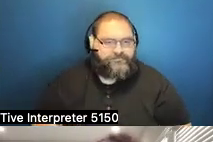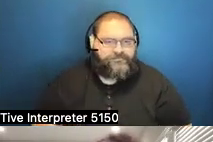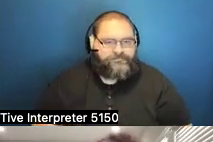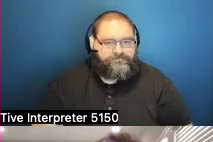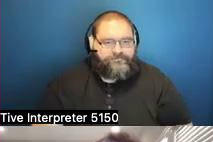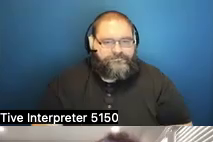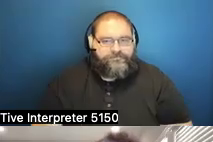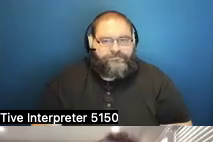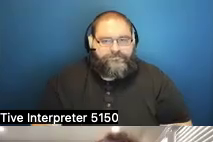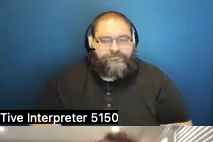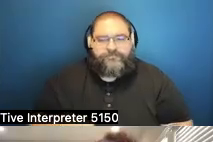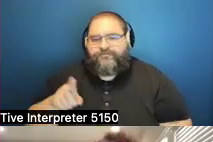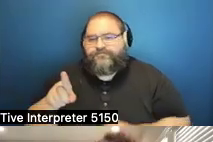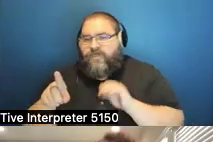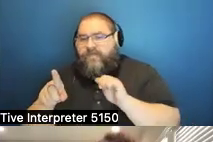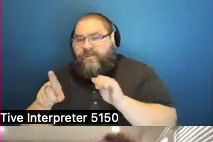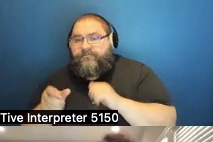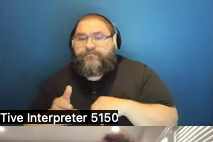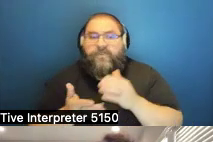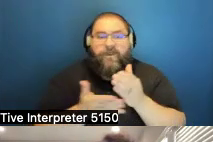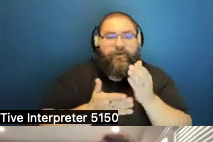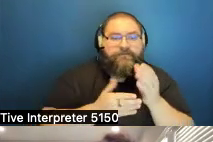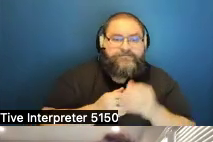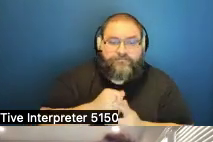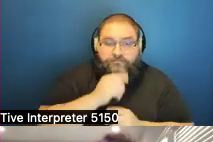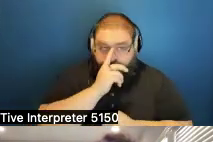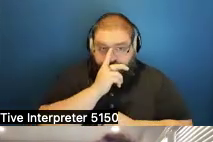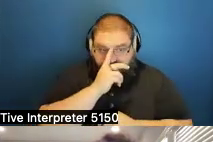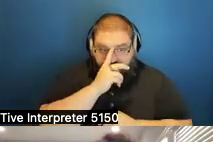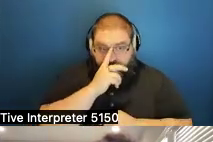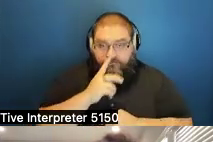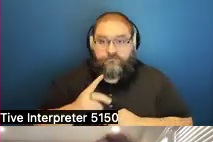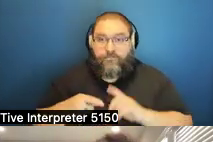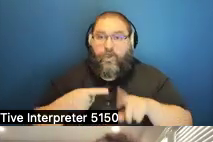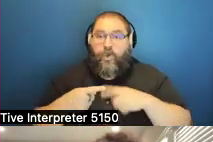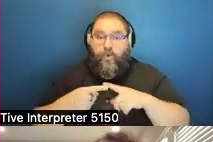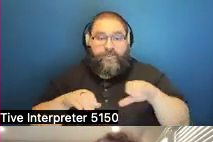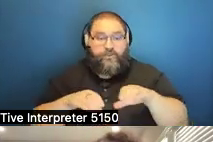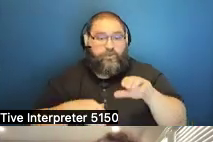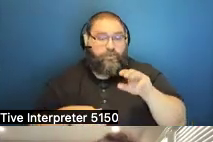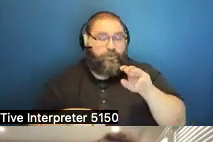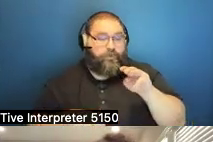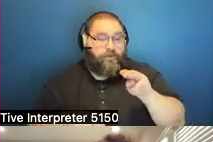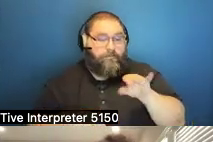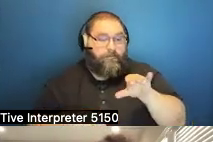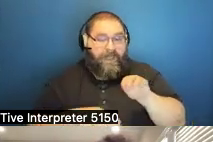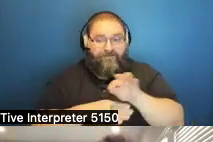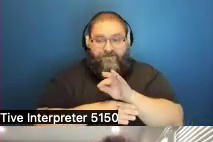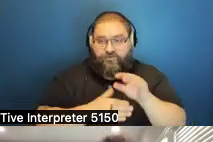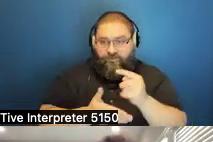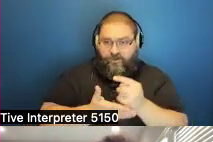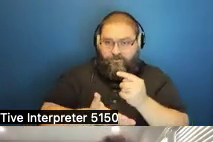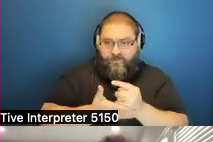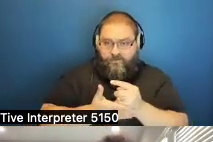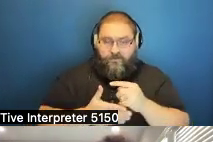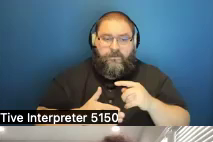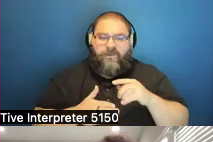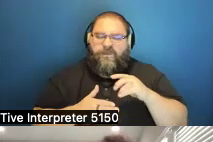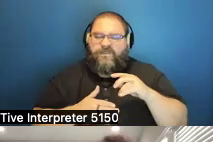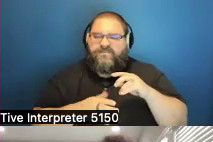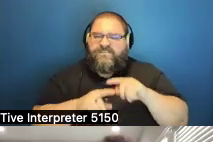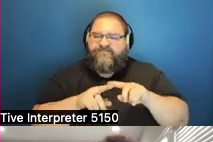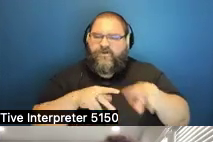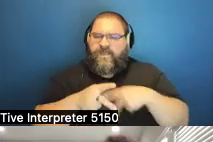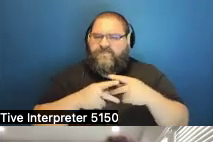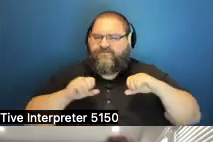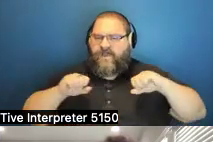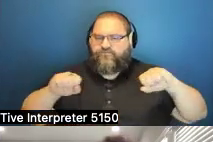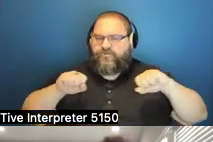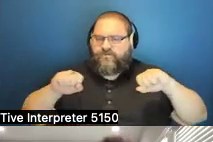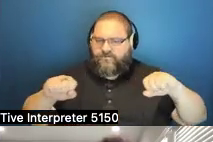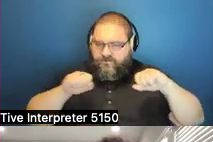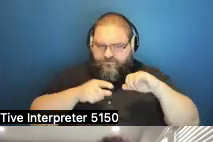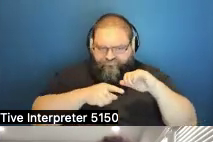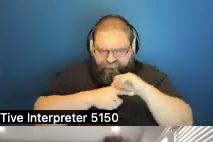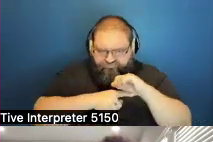19:48:25 So, um, making my functional therapy, to target specific facial and urinal muscles.